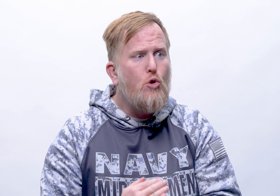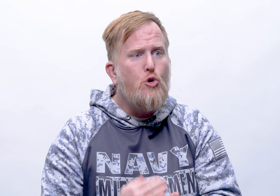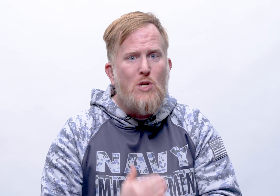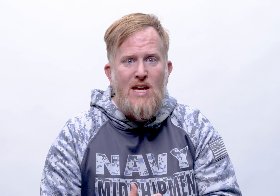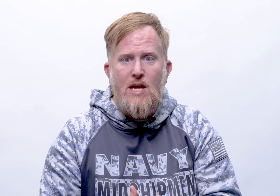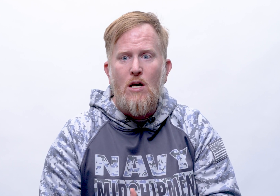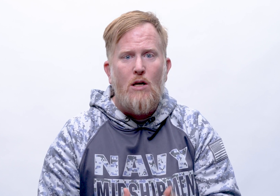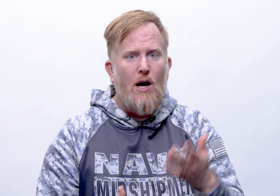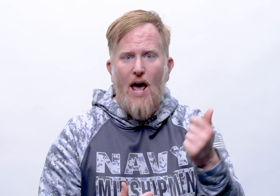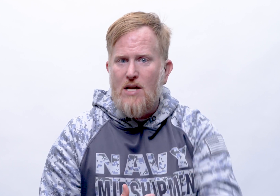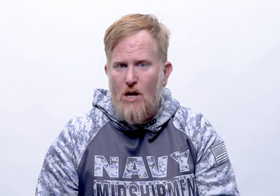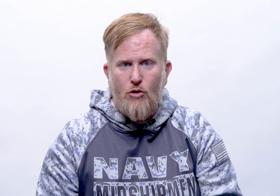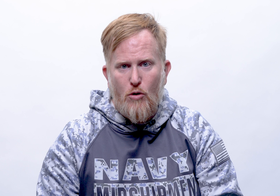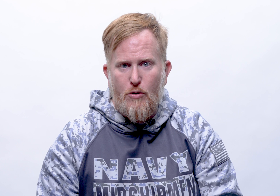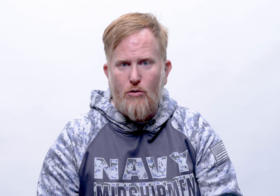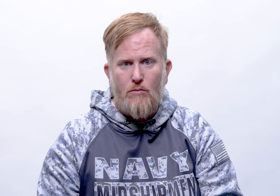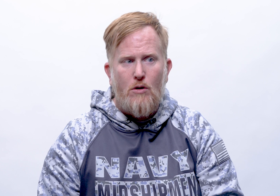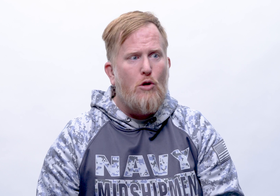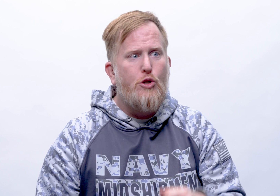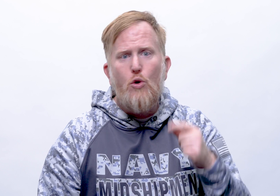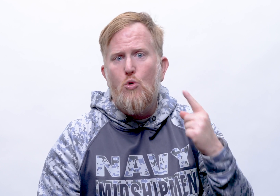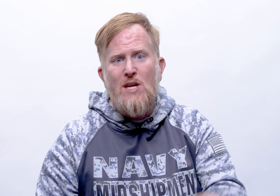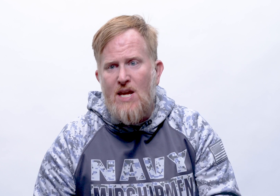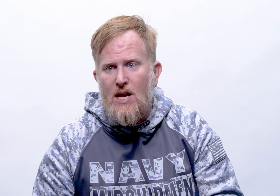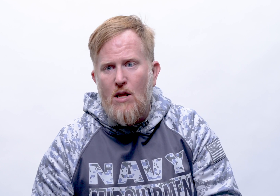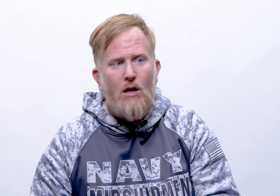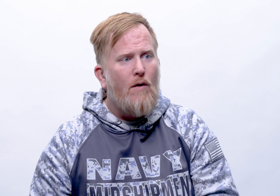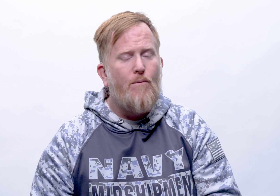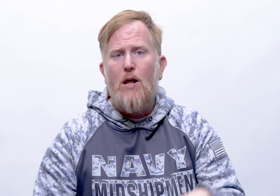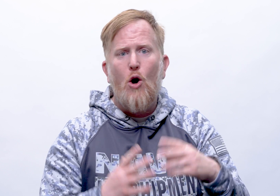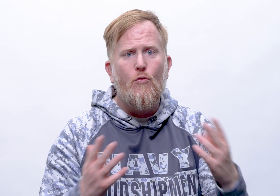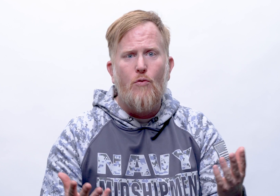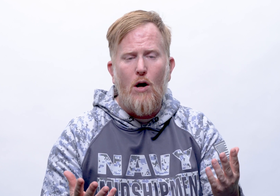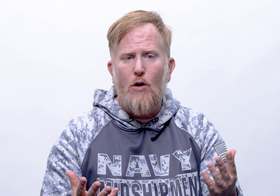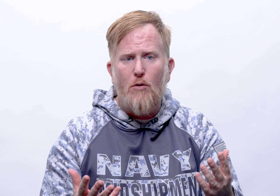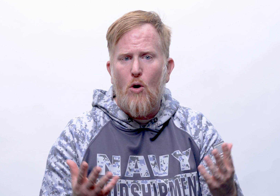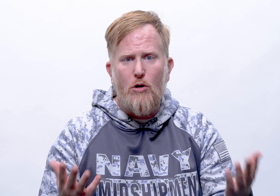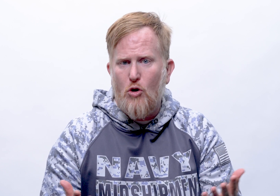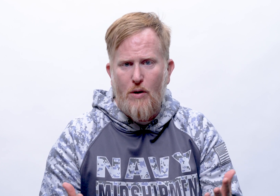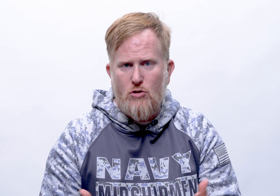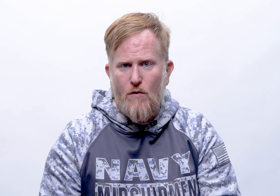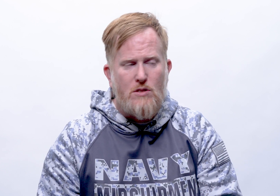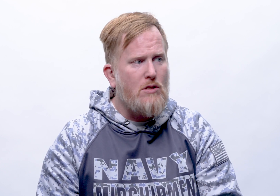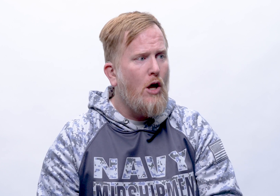Do you need an ASL interpreter? Do you need video remote interpreting services?